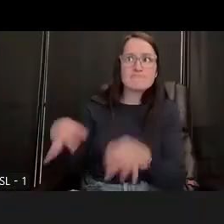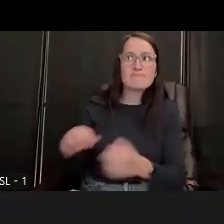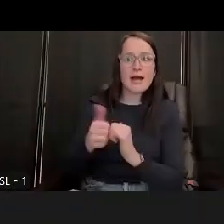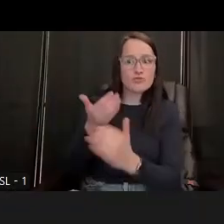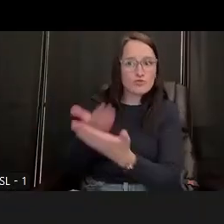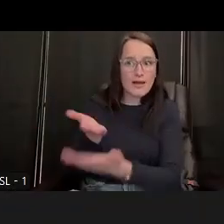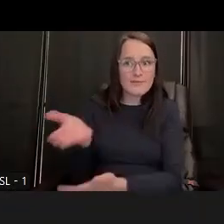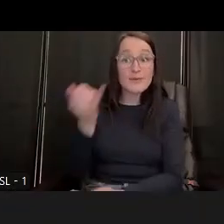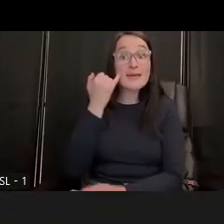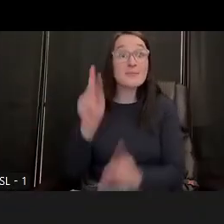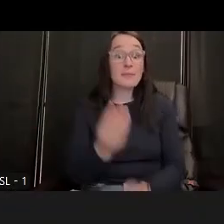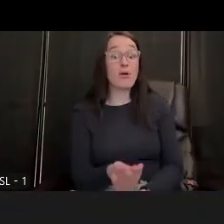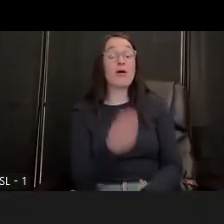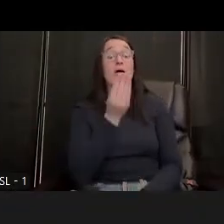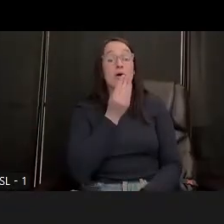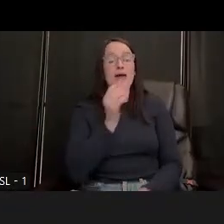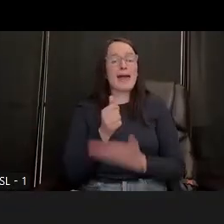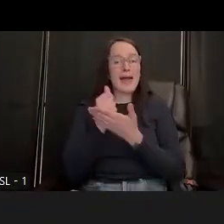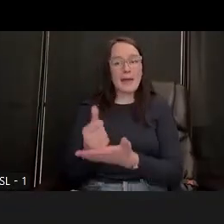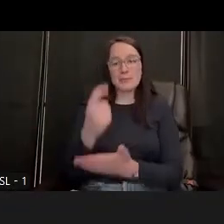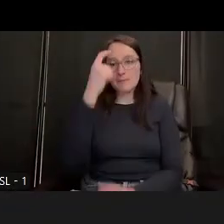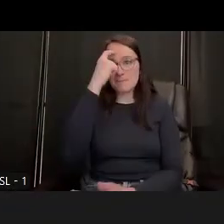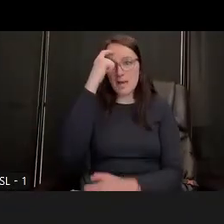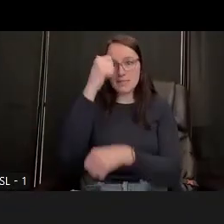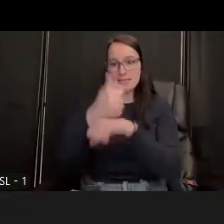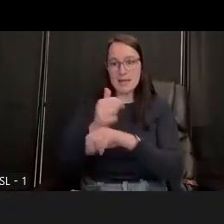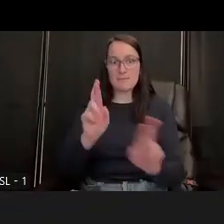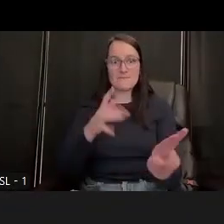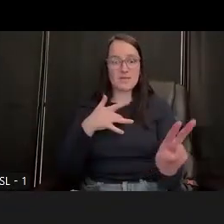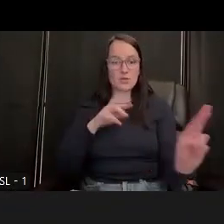it readies the mind mentally. Um so you're not getting that cognitive overload where people